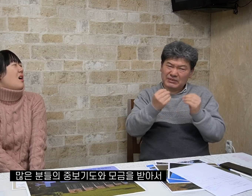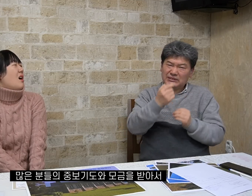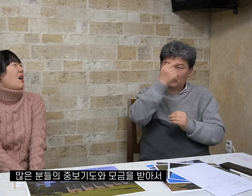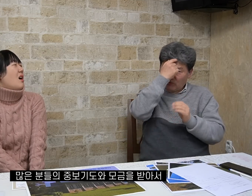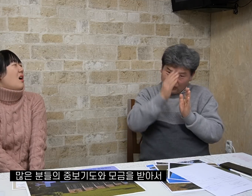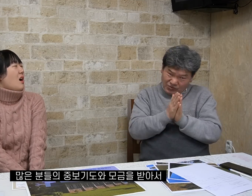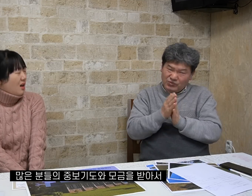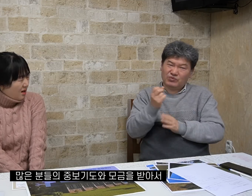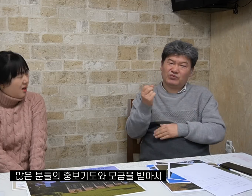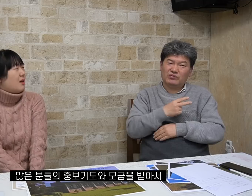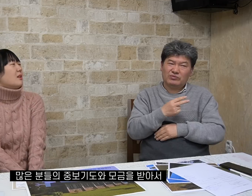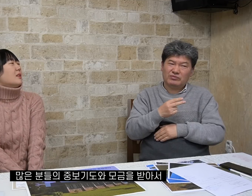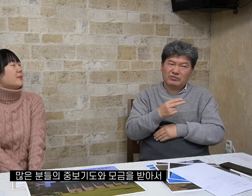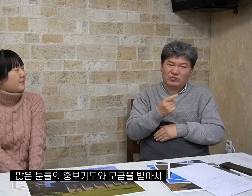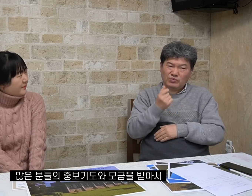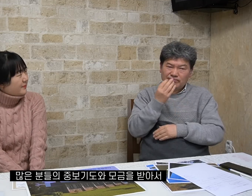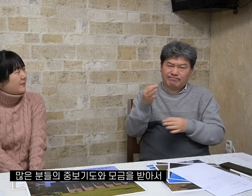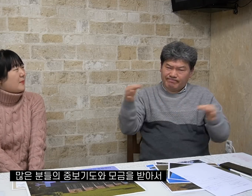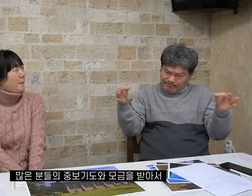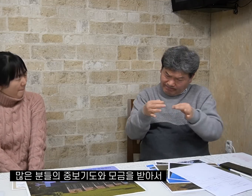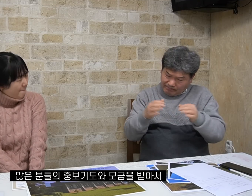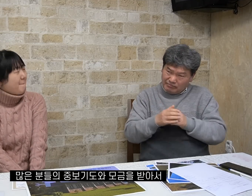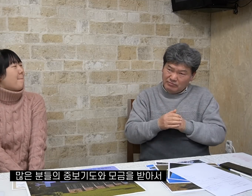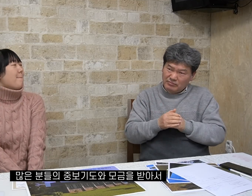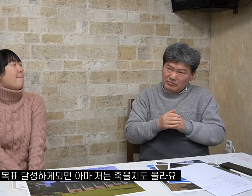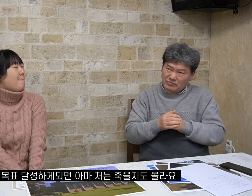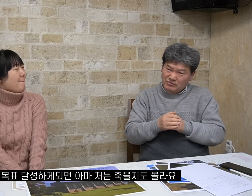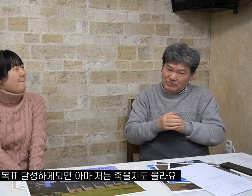If I receive the intercession prayers and fundraising of many people